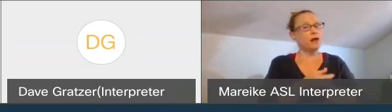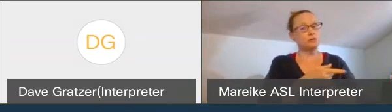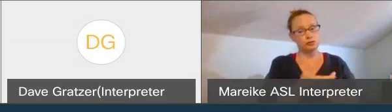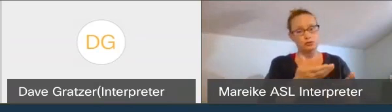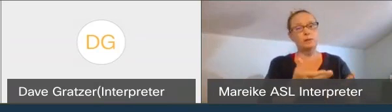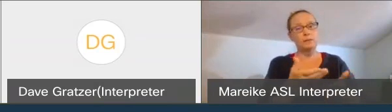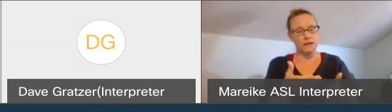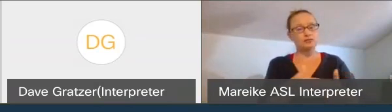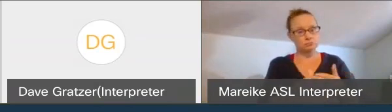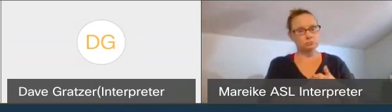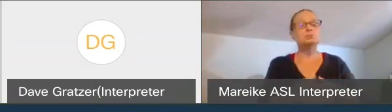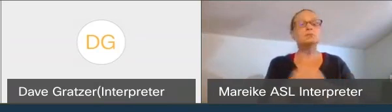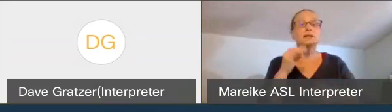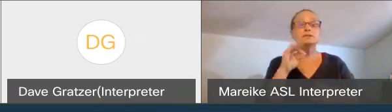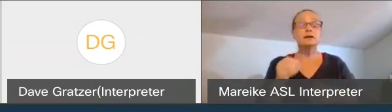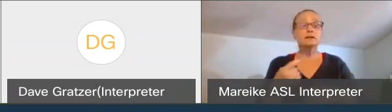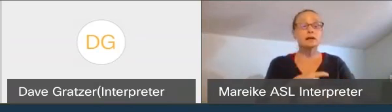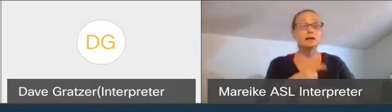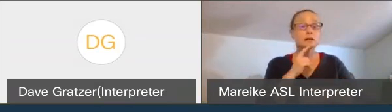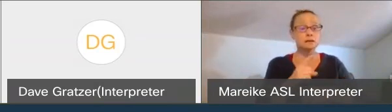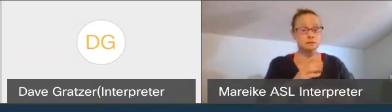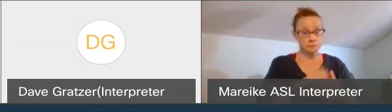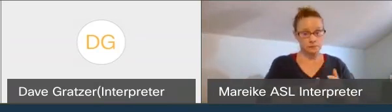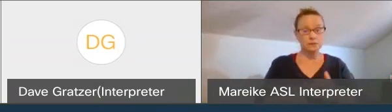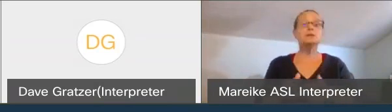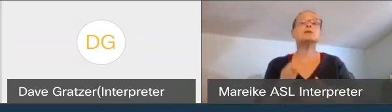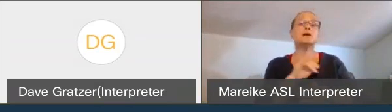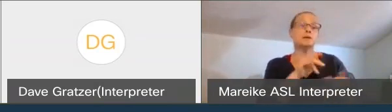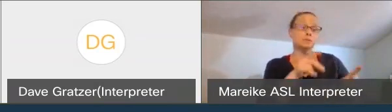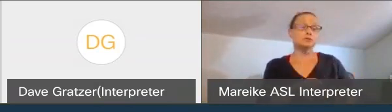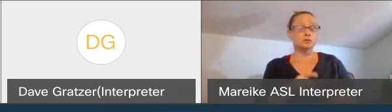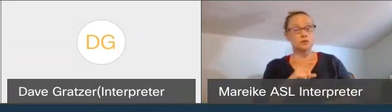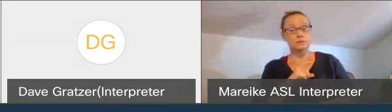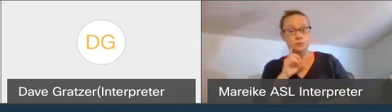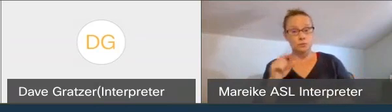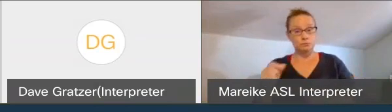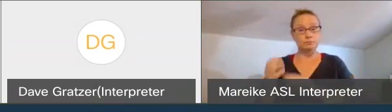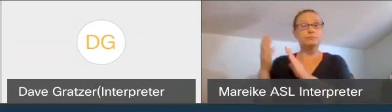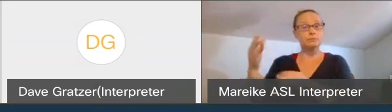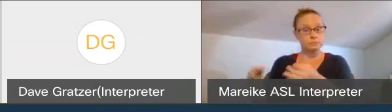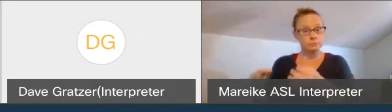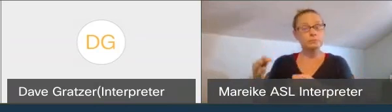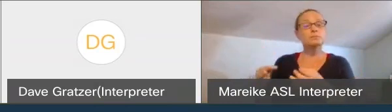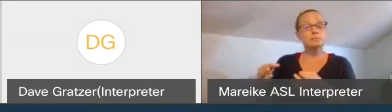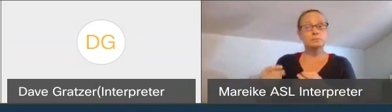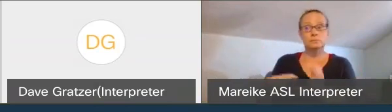Um, if 90 days--if the 90 days are completed, the individual and officers will go in front of the judge to show program completion.